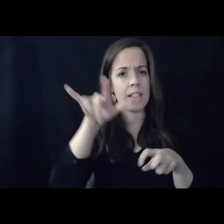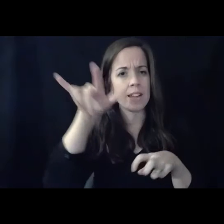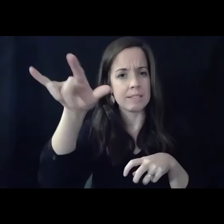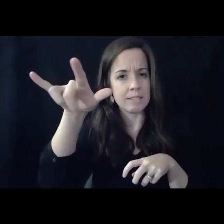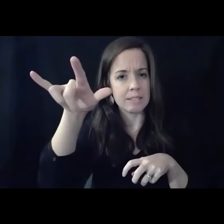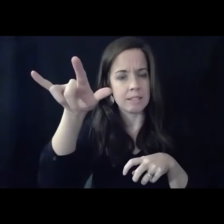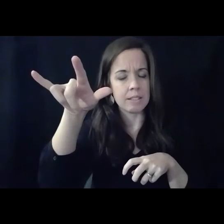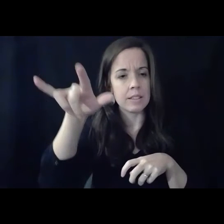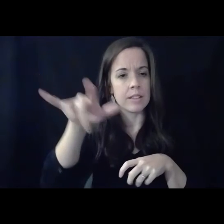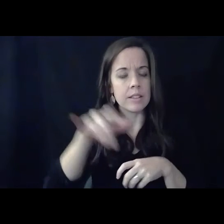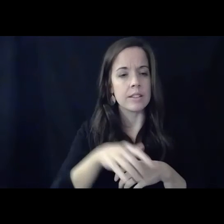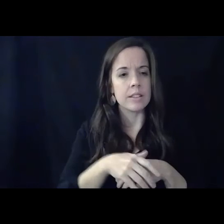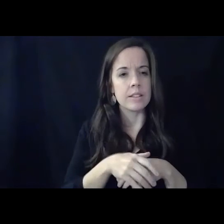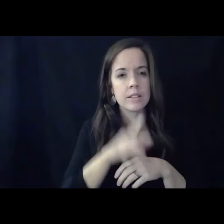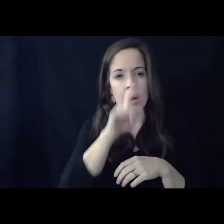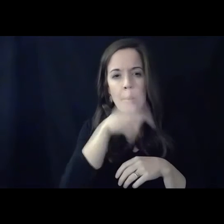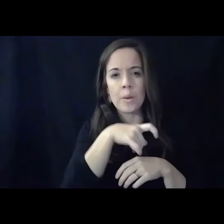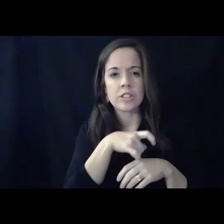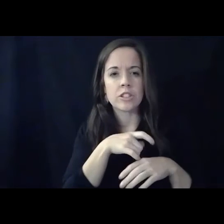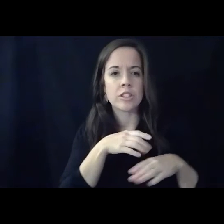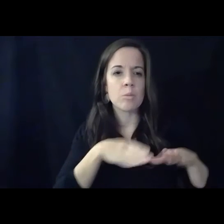witches walking hellhounds witches